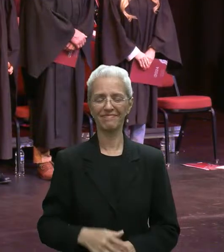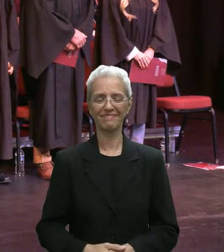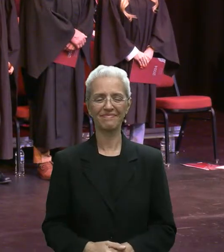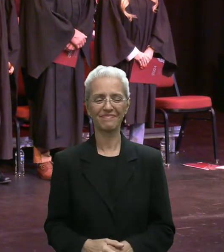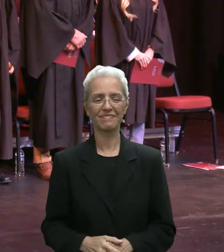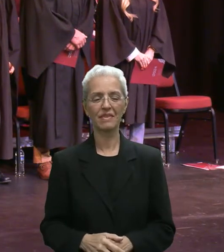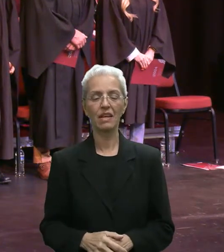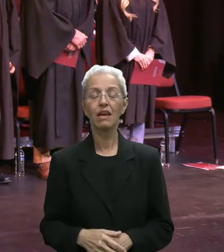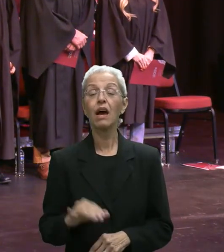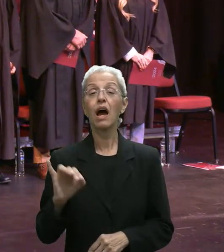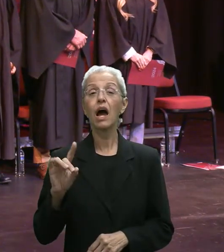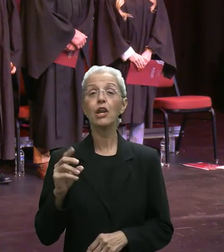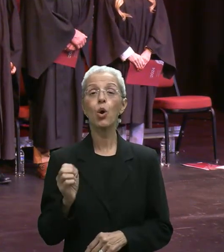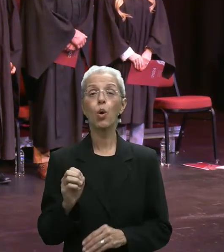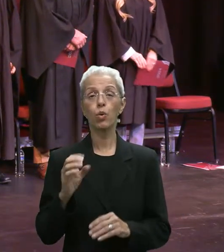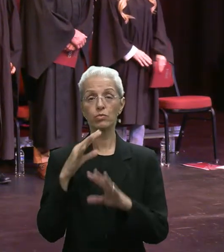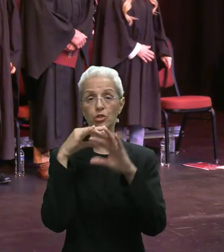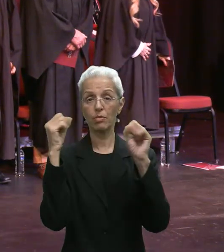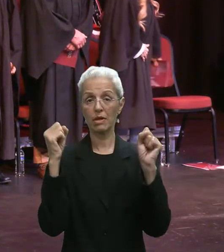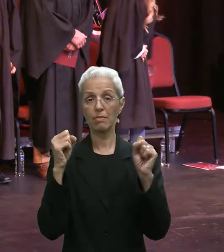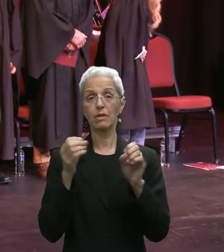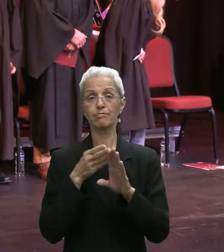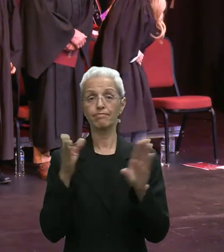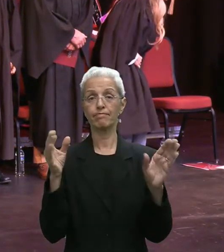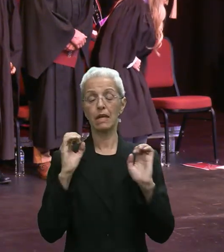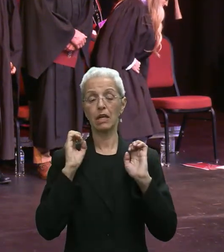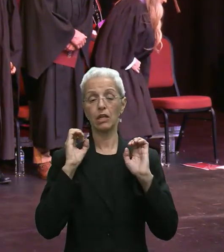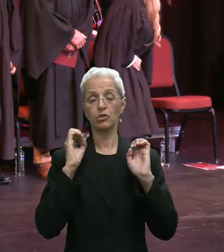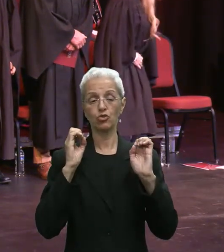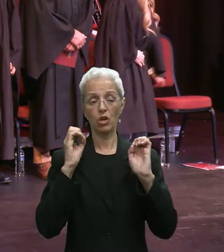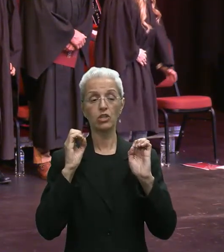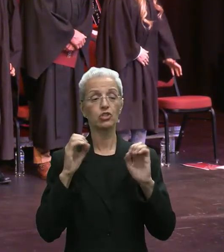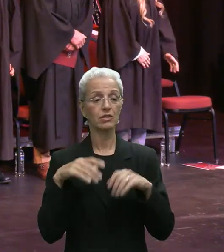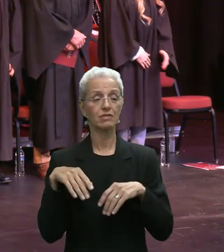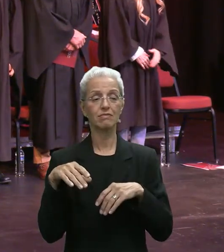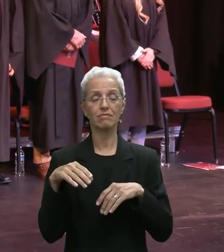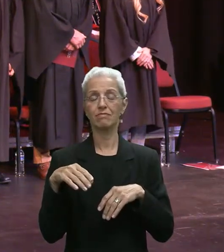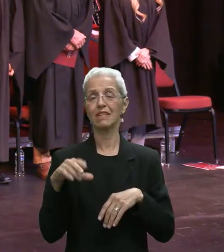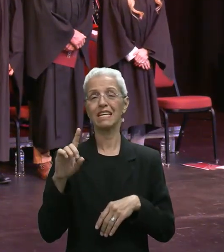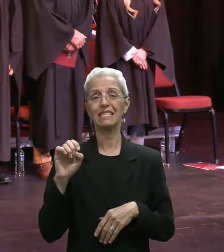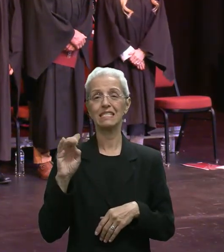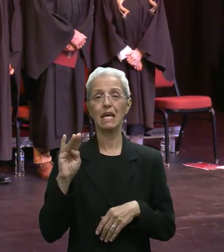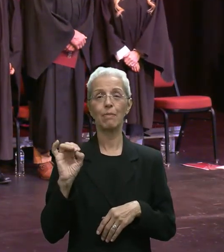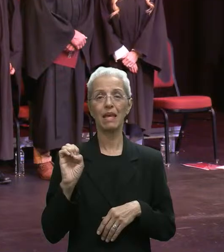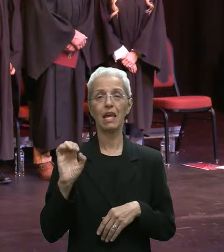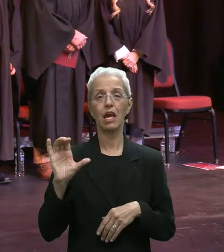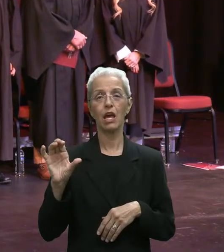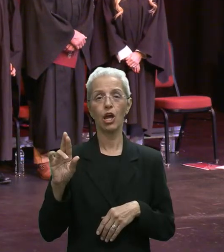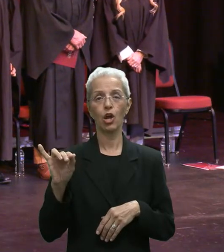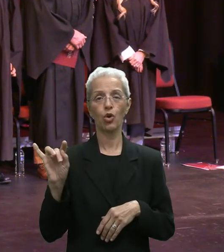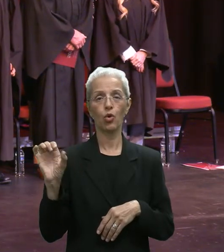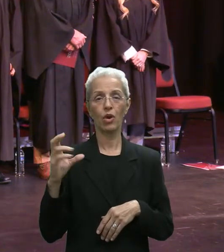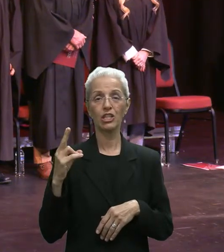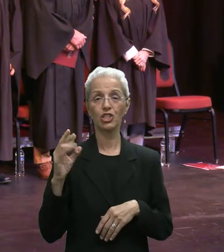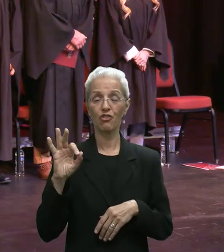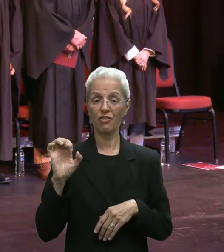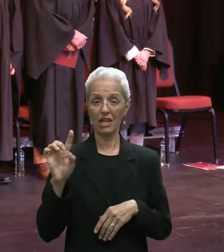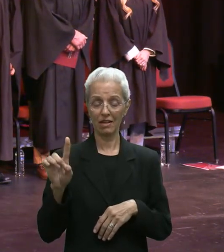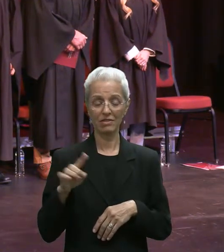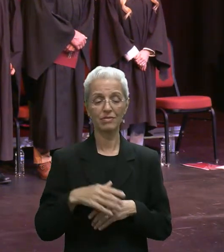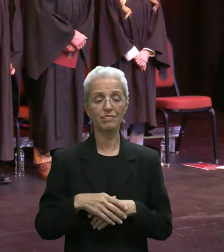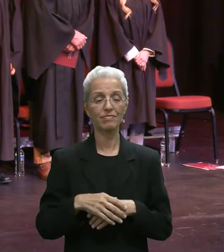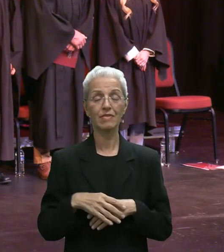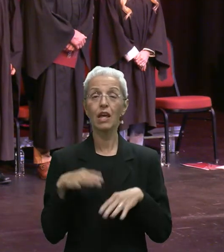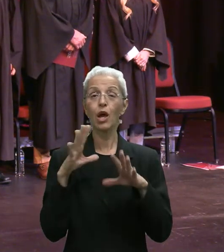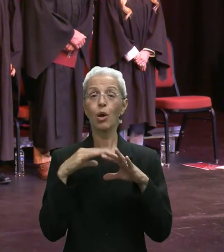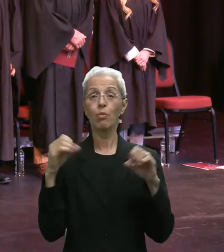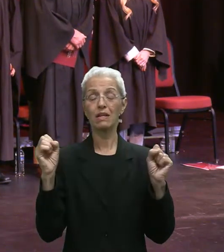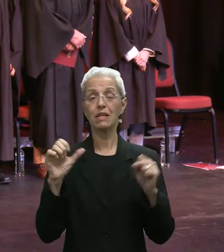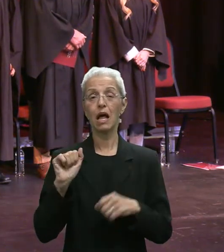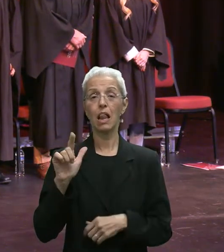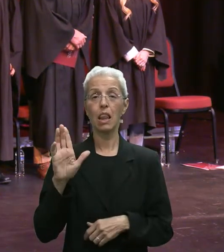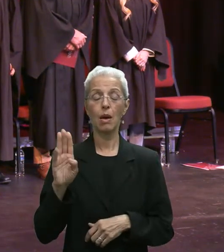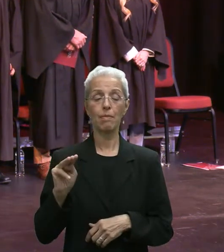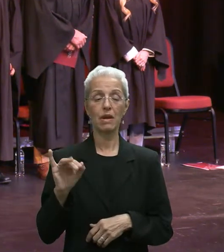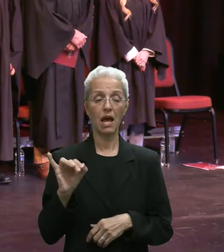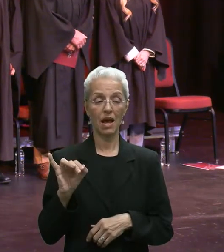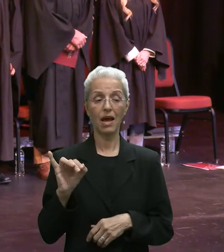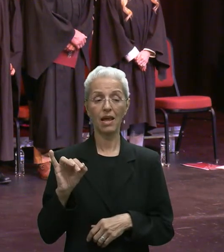And I'll end with this blessing for each and every one.